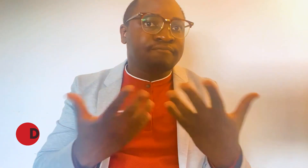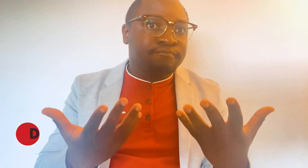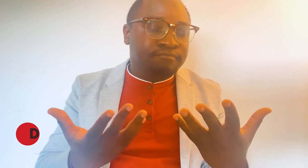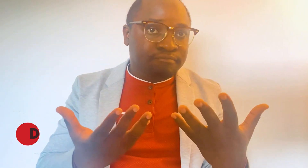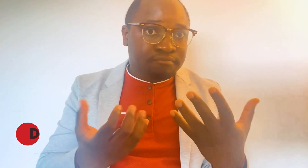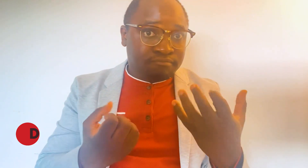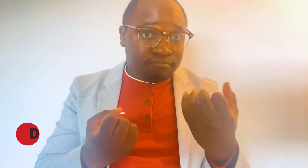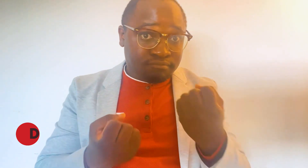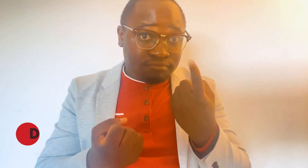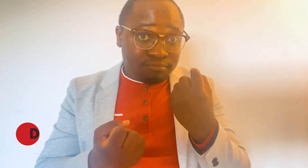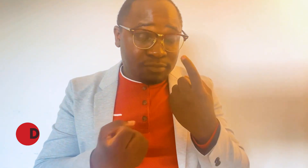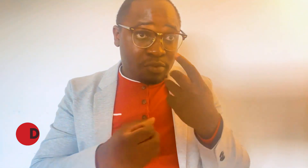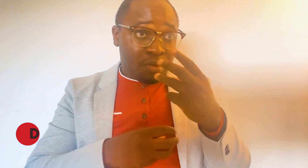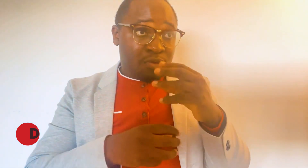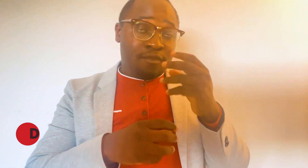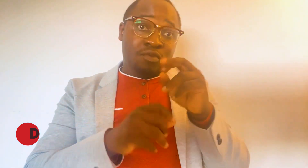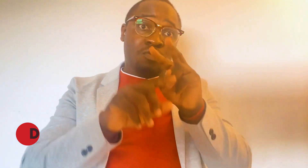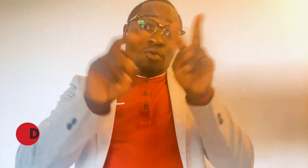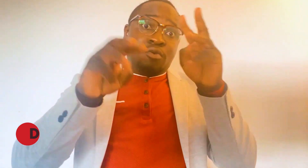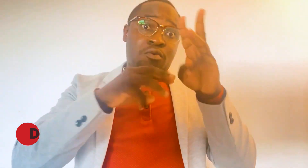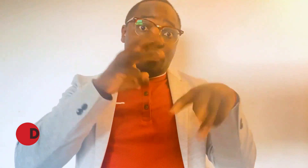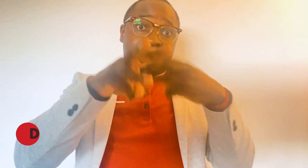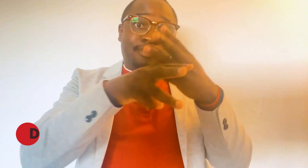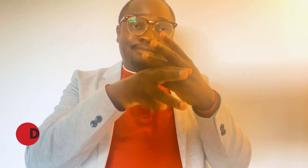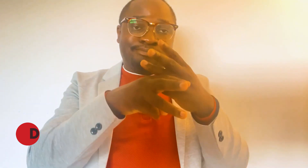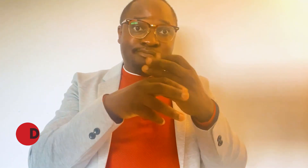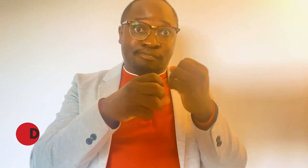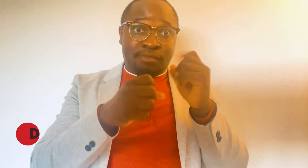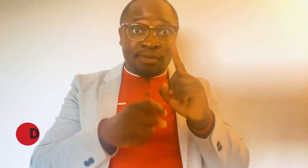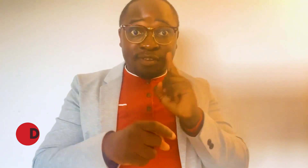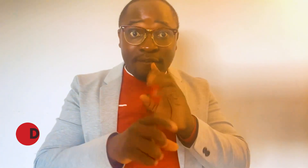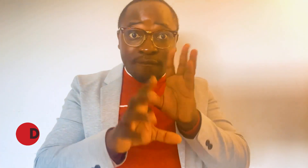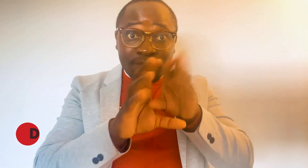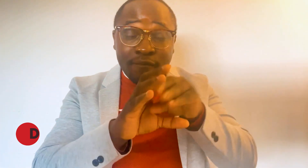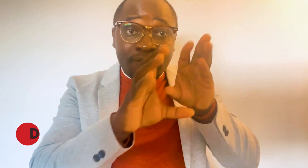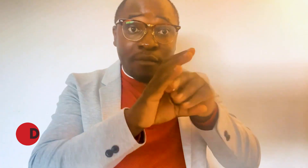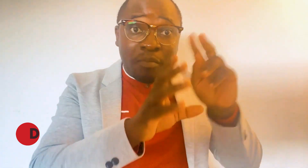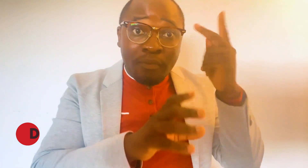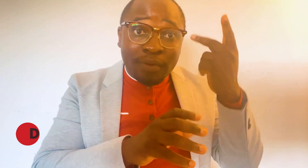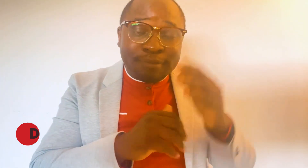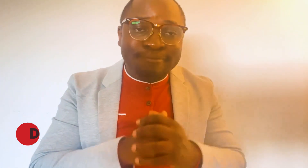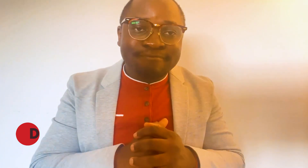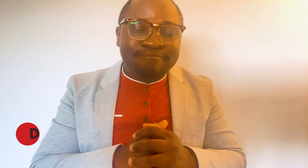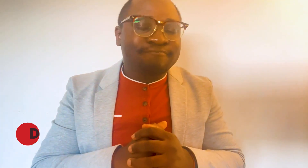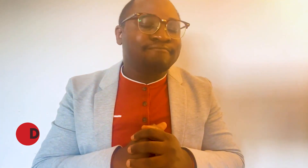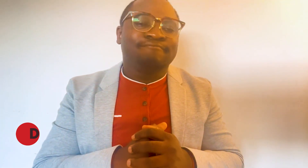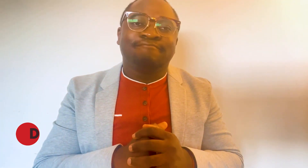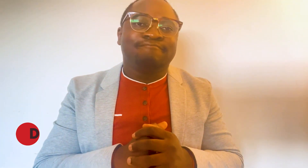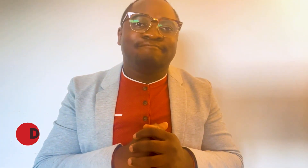If you look at the world, are there a lot of Deaf people involved in politics?